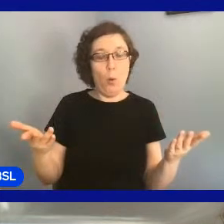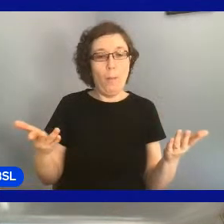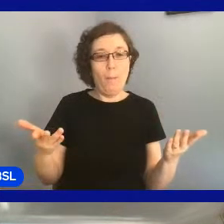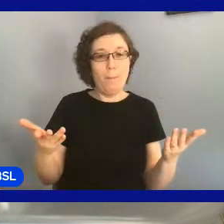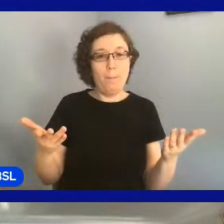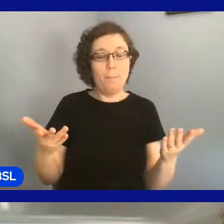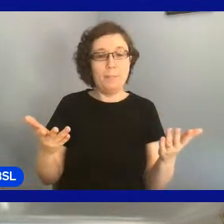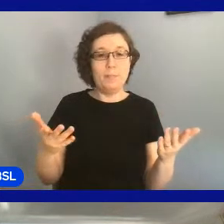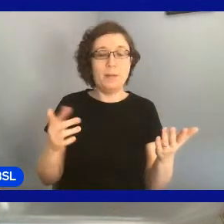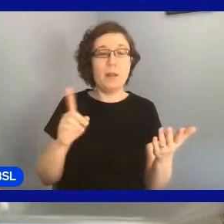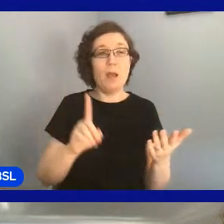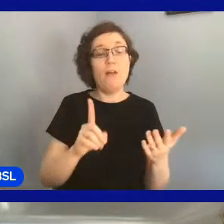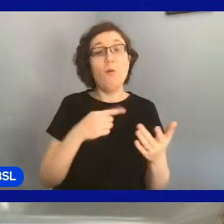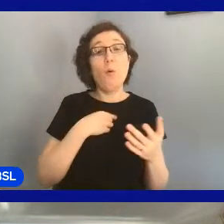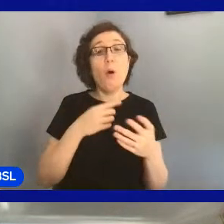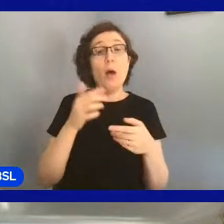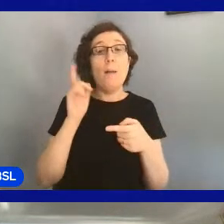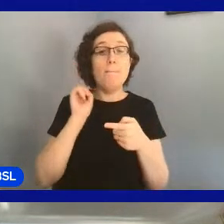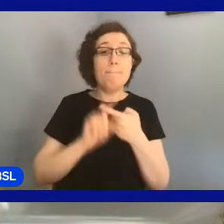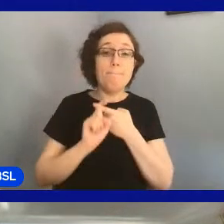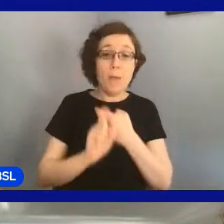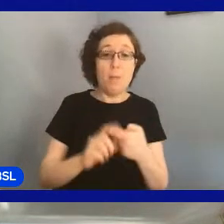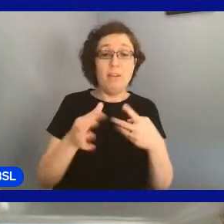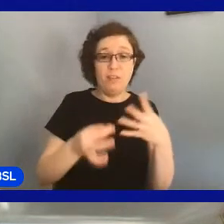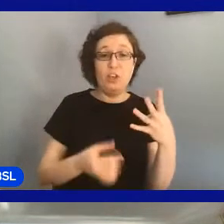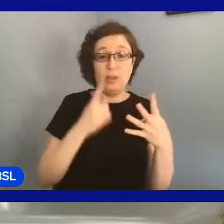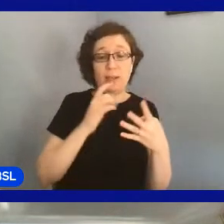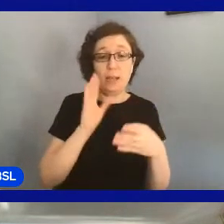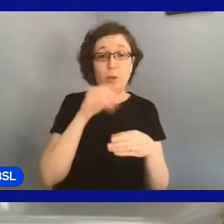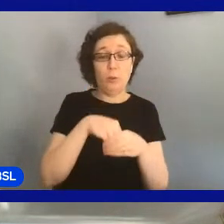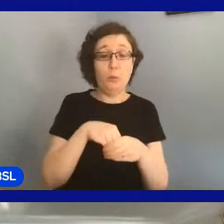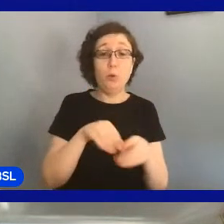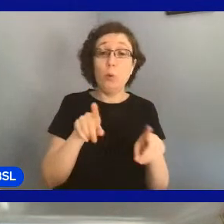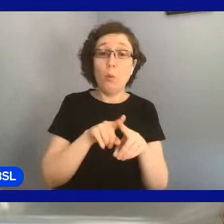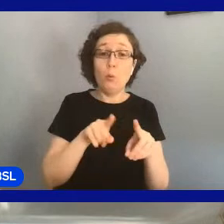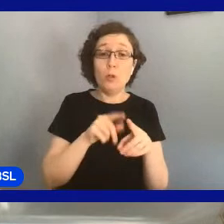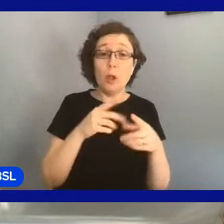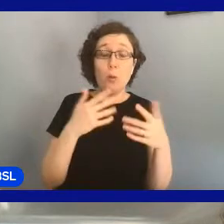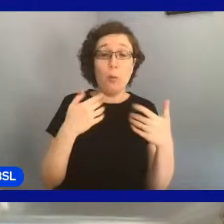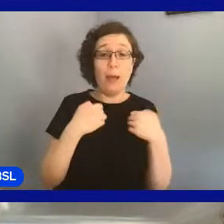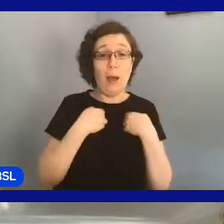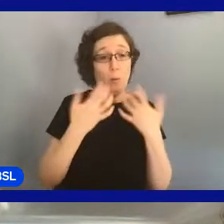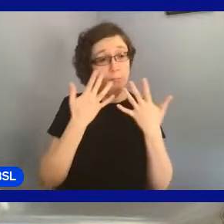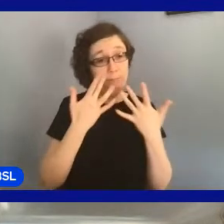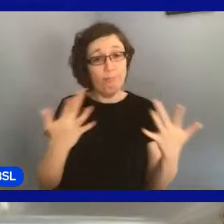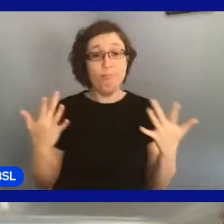to wheel map. Especially prominent features. Also part of our exposure is we will be